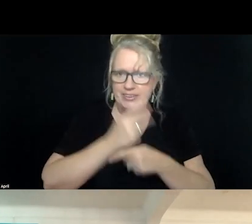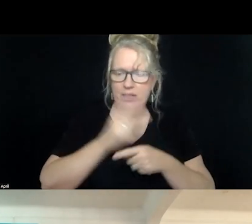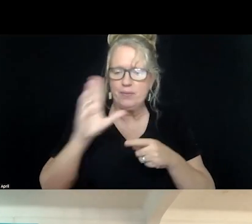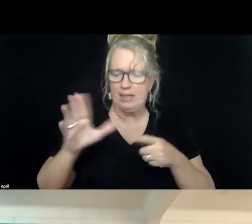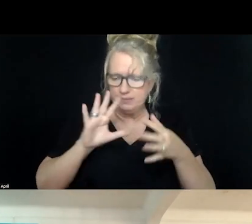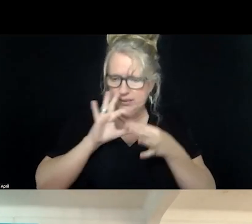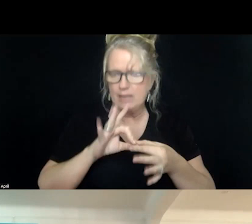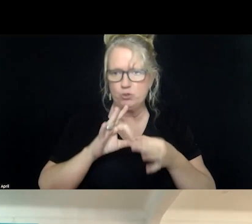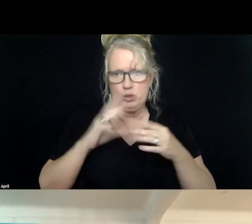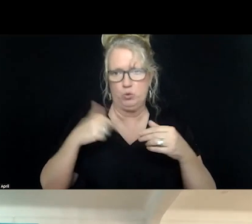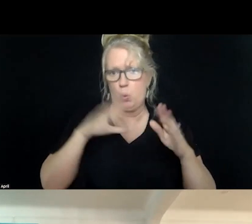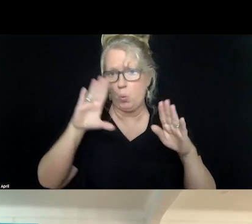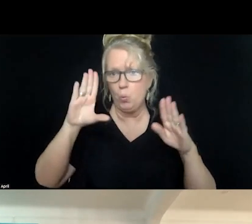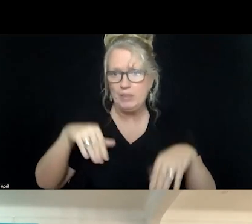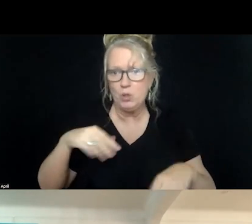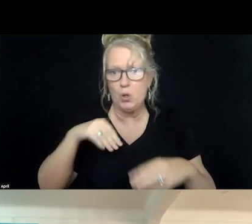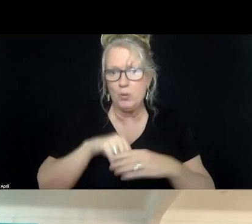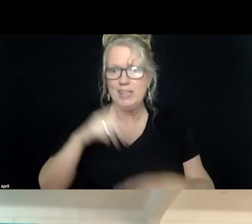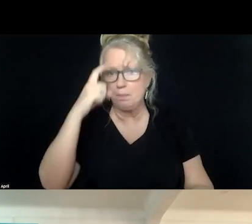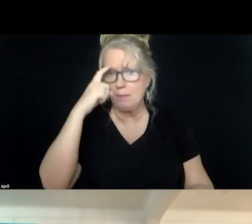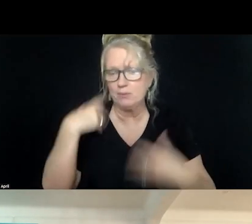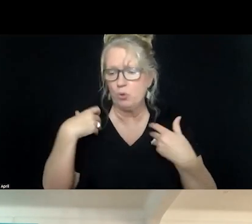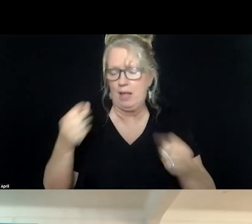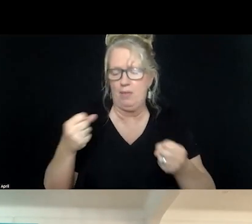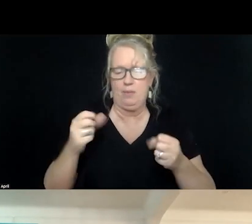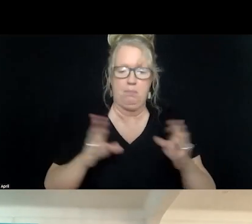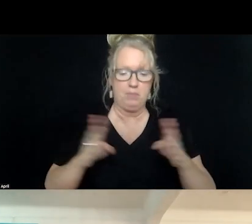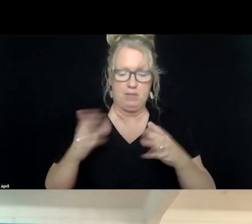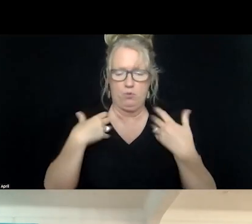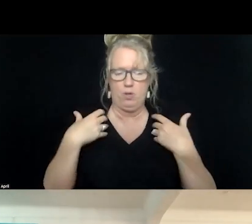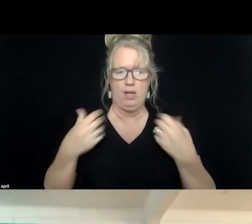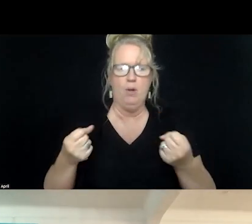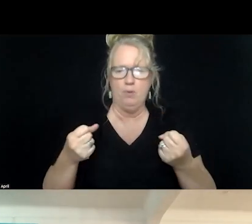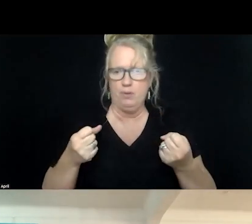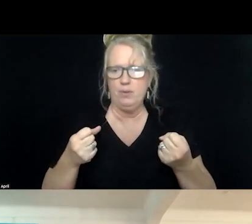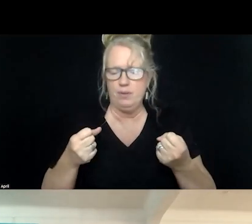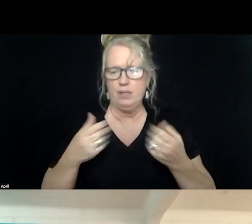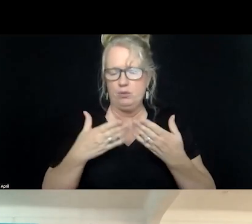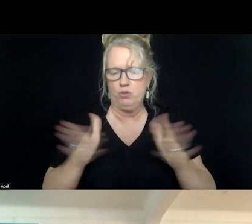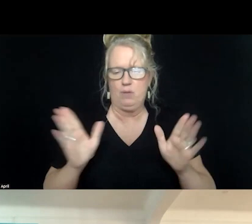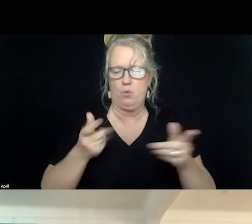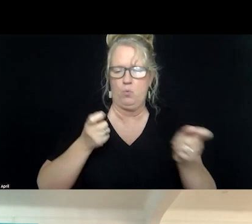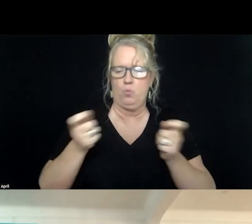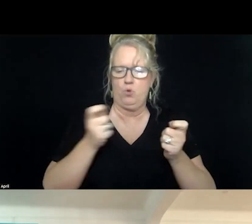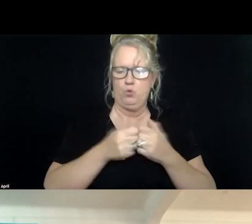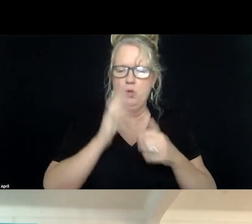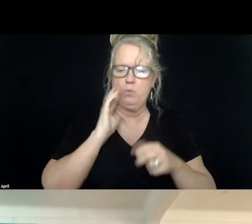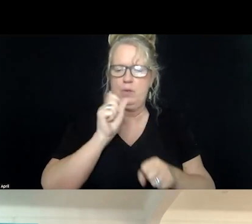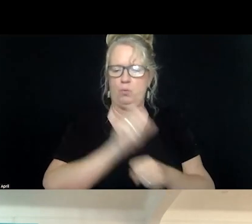WE KNOW THAT, IN MENTAL HEALTH AND BEHAVIORAL HEALTH IN GENERAL, WE ARE DEALING WITH WORKFORCE CHALLENGES.